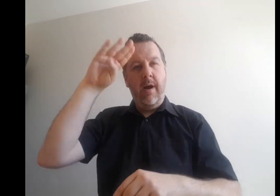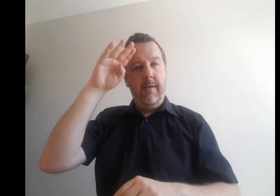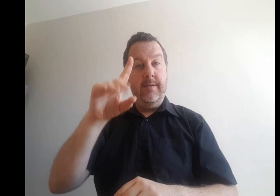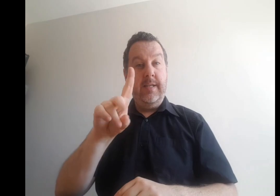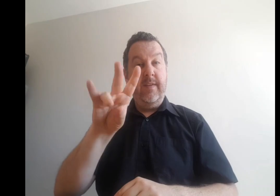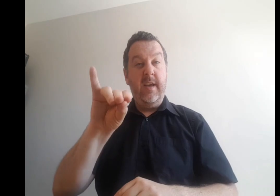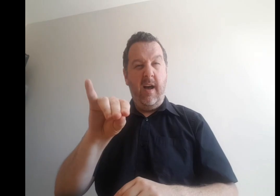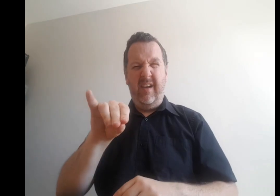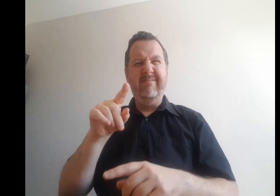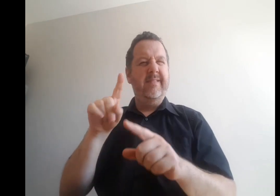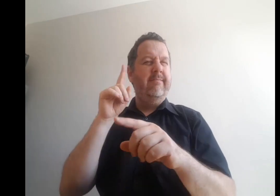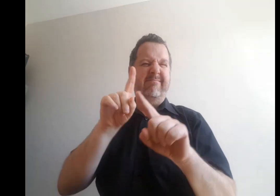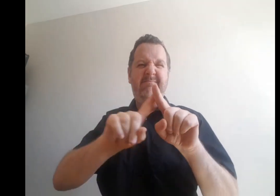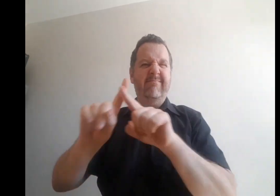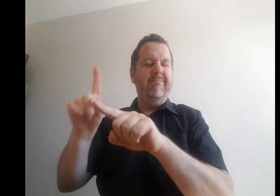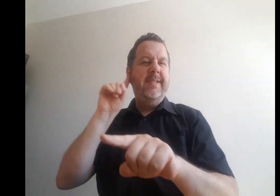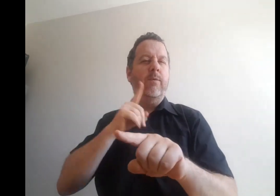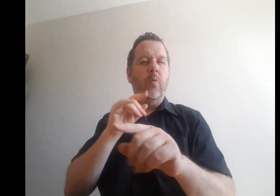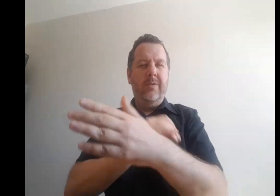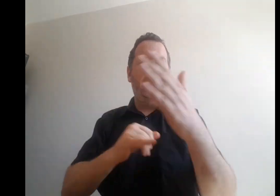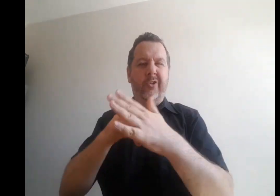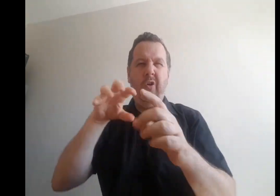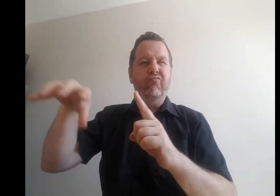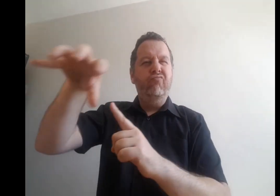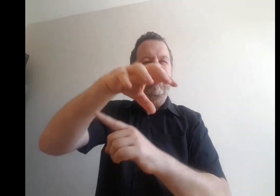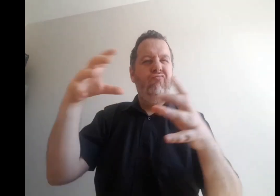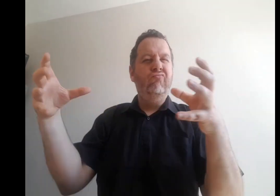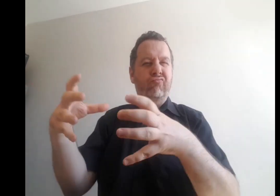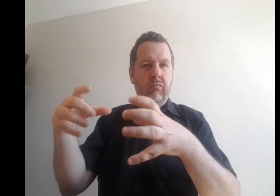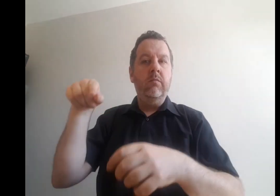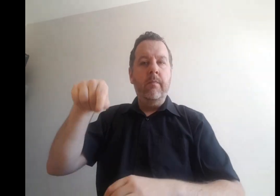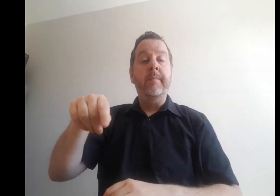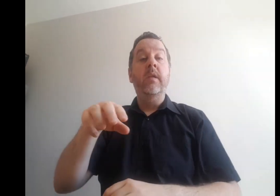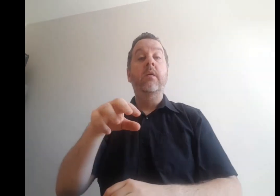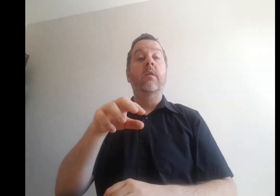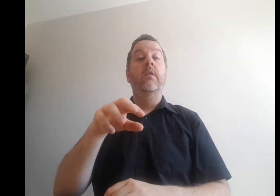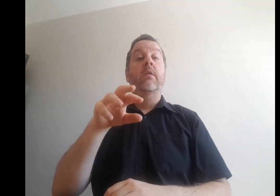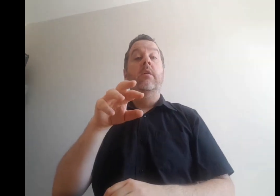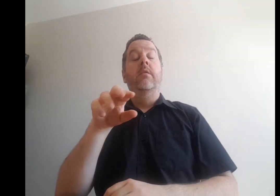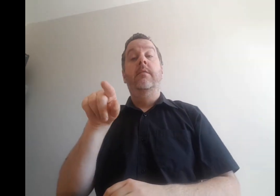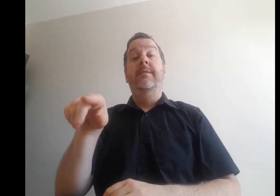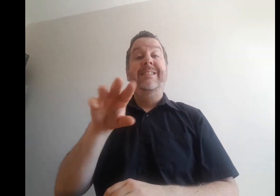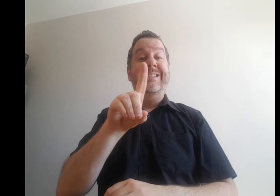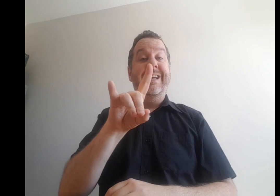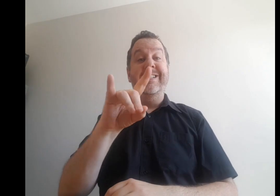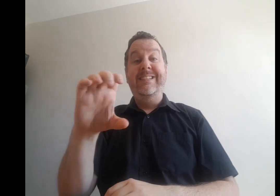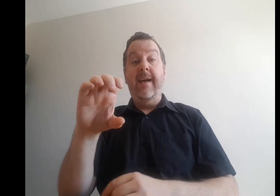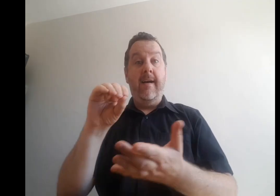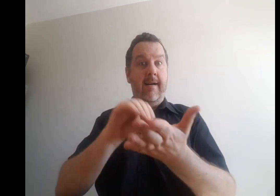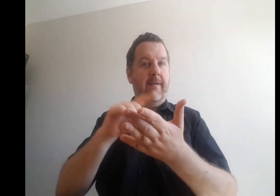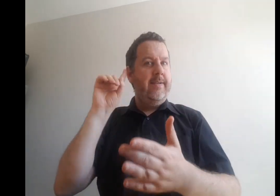(a campus of deaf organisations in Cabra) have a museum about Deaf history